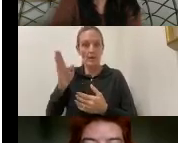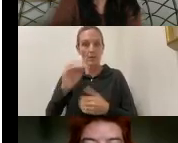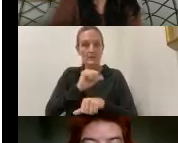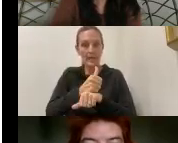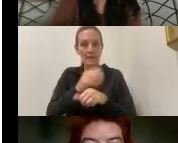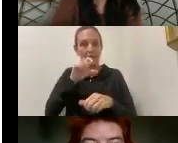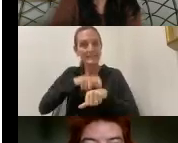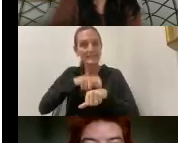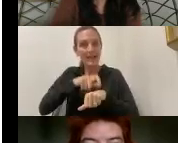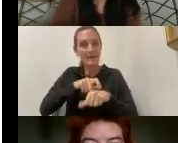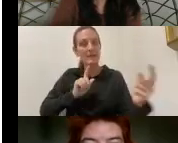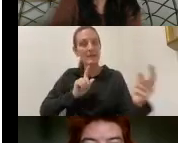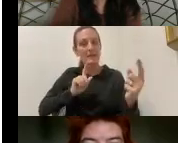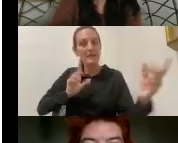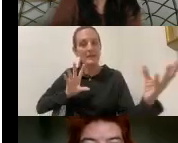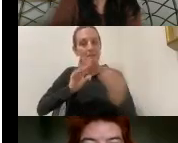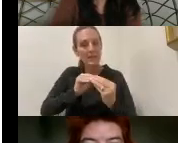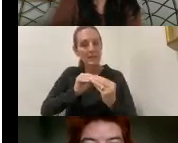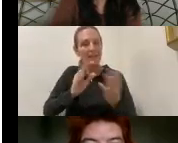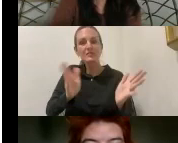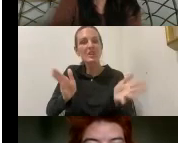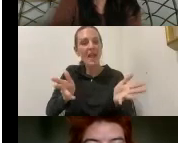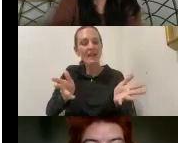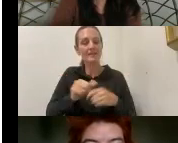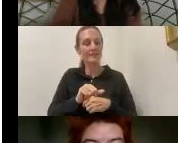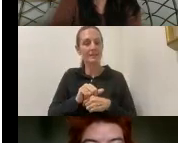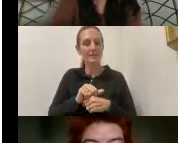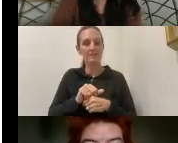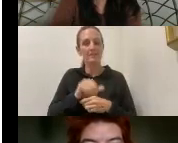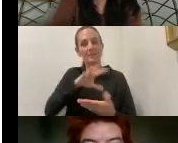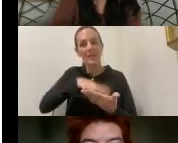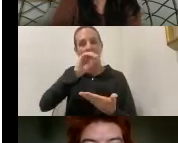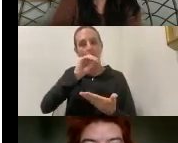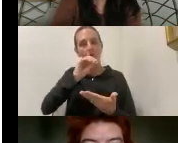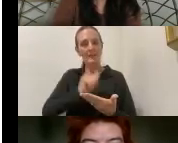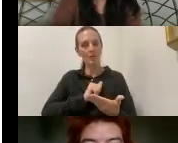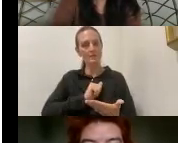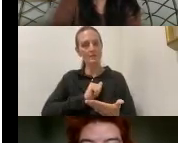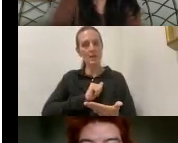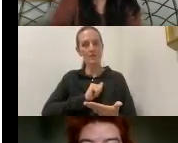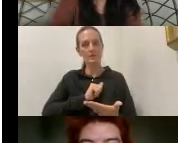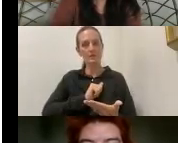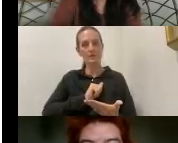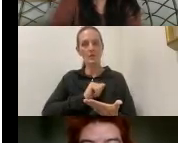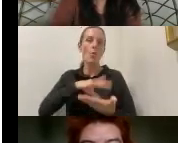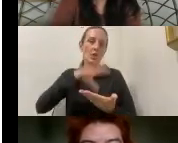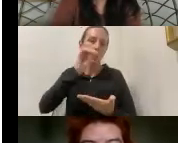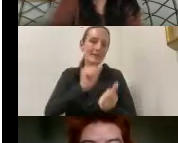together and just chat.” And just learn this on our own, or learn this together, and I'm speaking in reference to